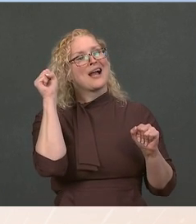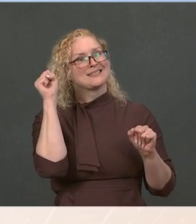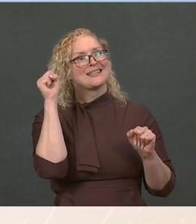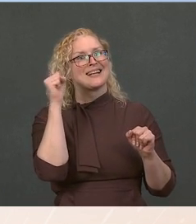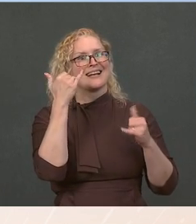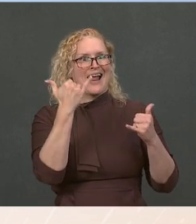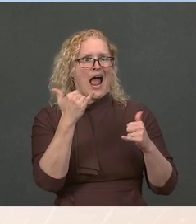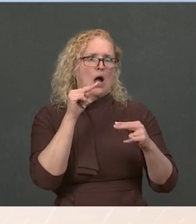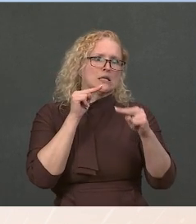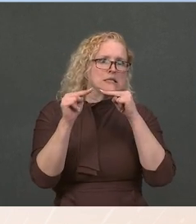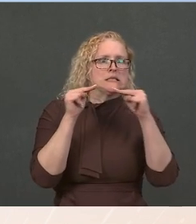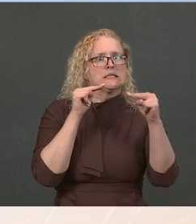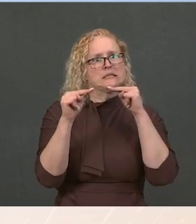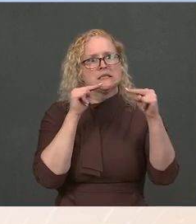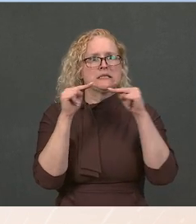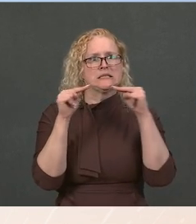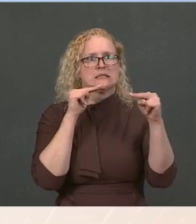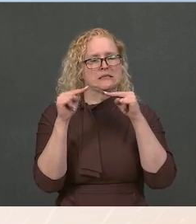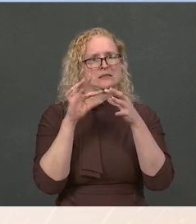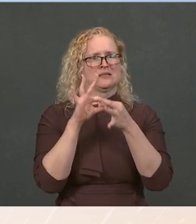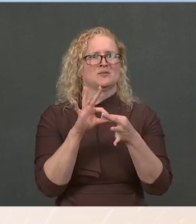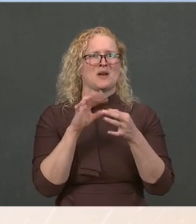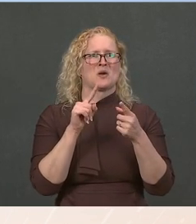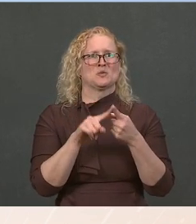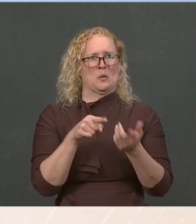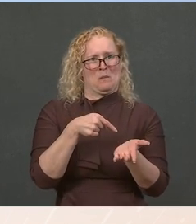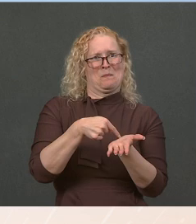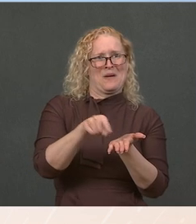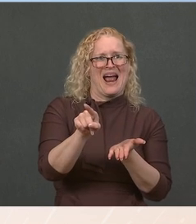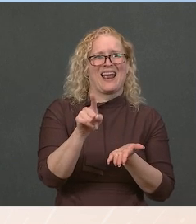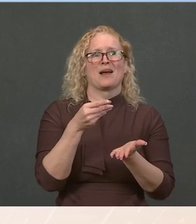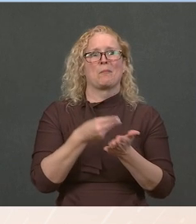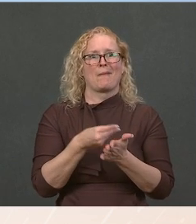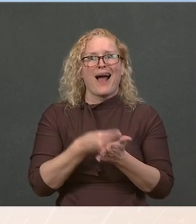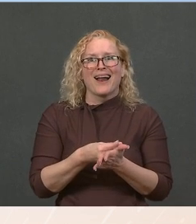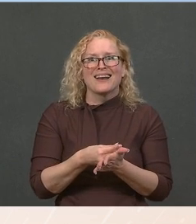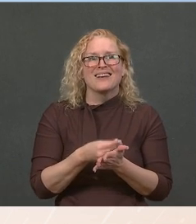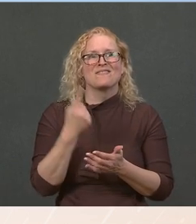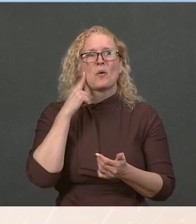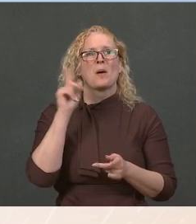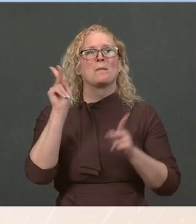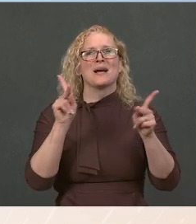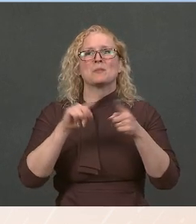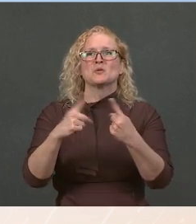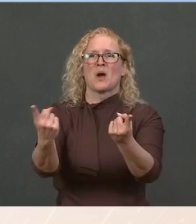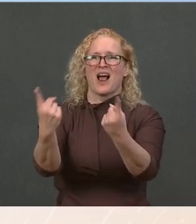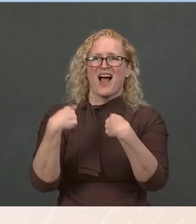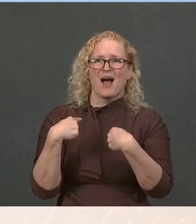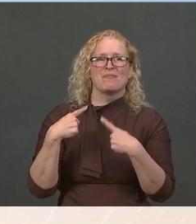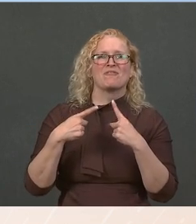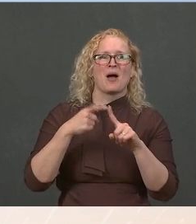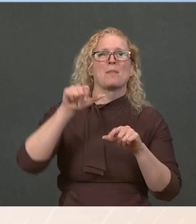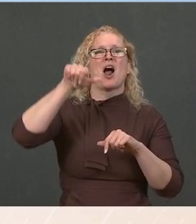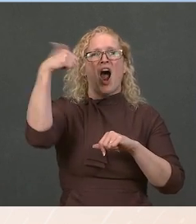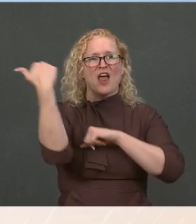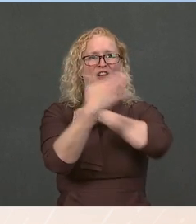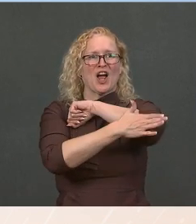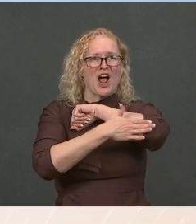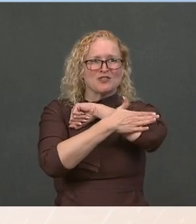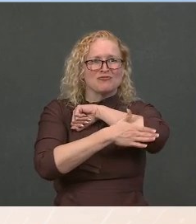Why give taxpayer money to people who broke federal law to get here? Ms. Jean-Pierre: You like this question, Peter. The Press: It's an important question. It's --